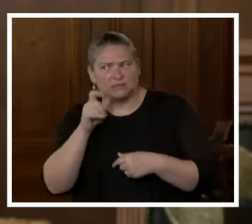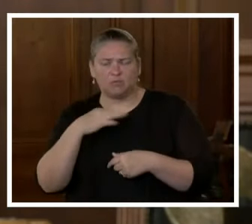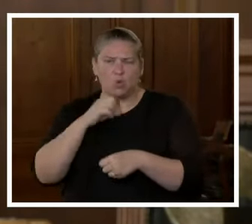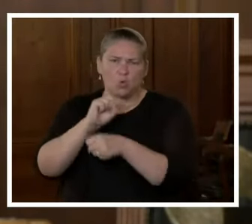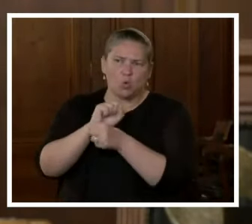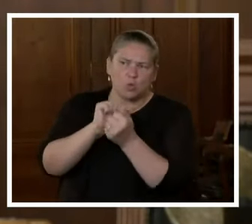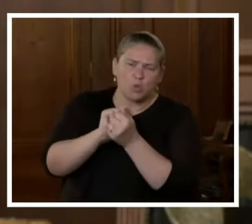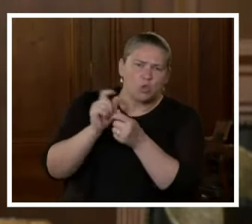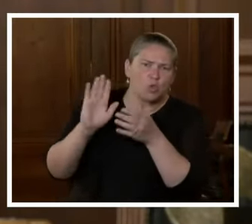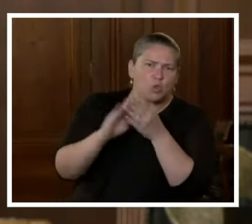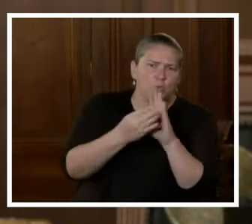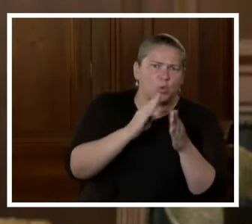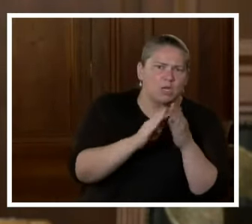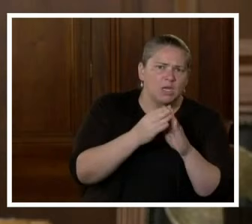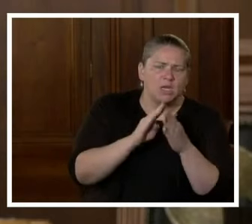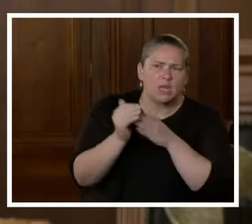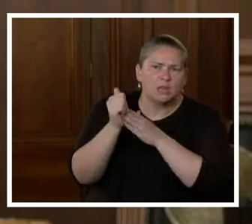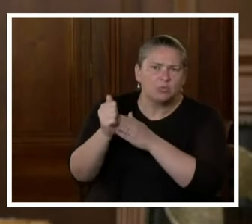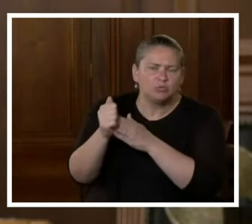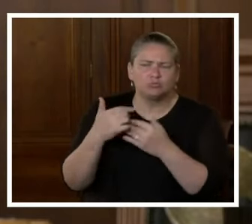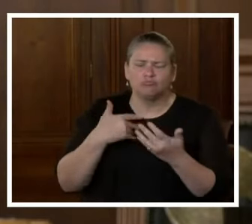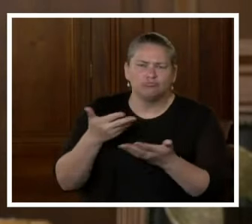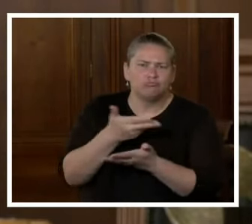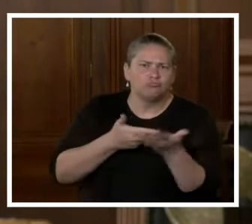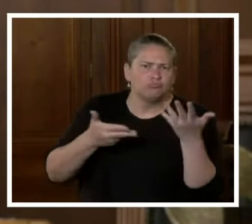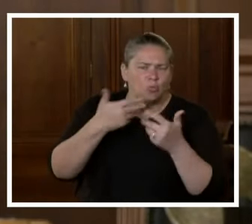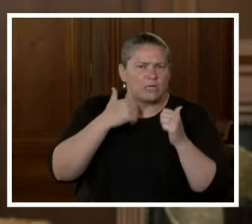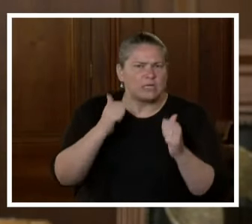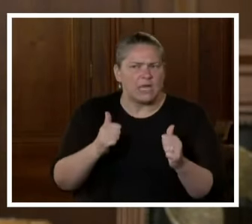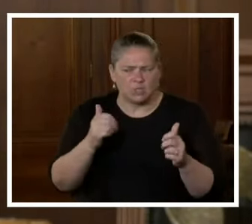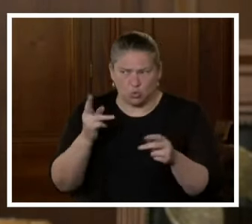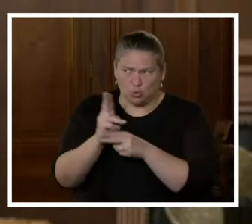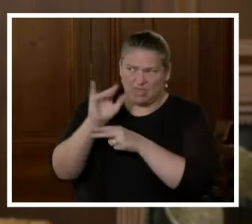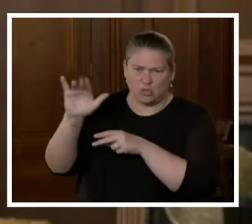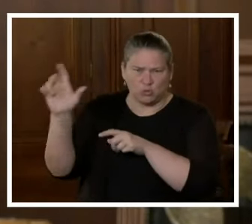TO GET IT RIGHT.